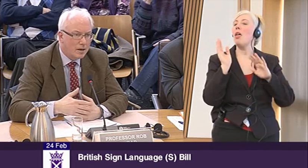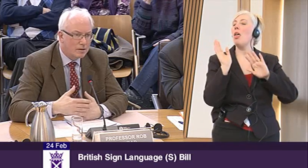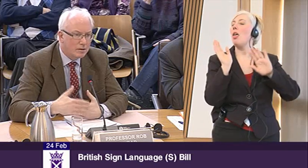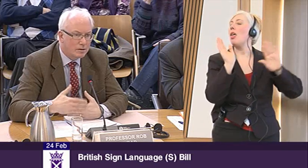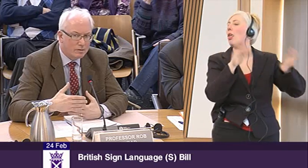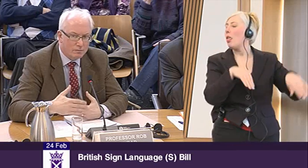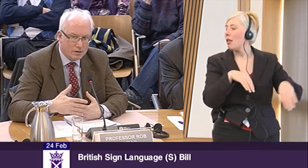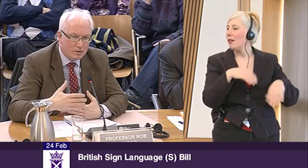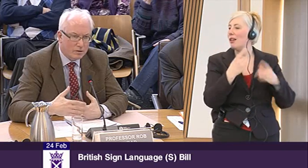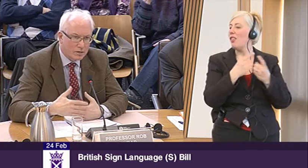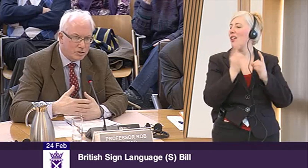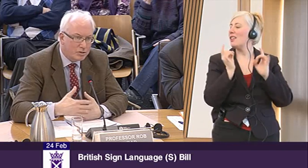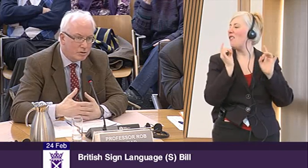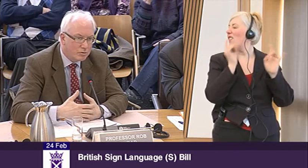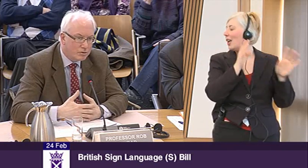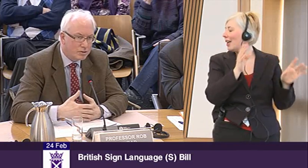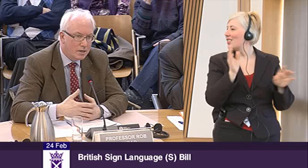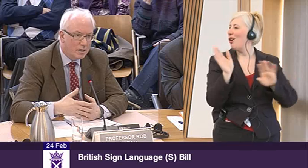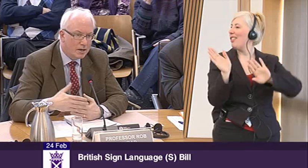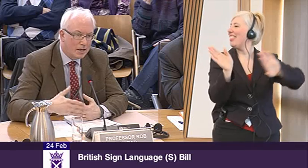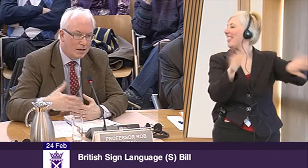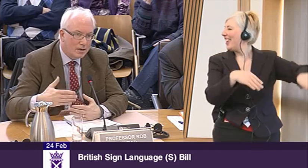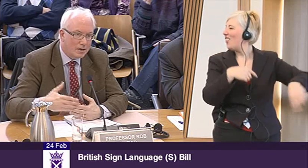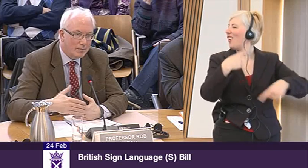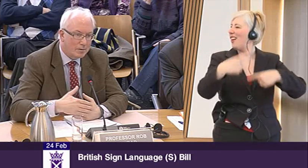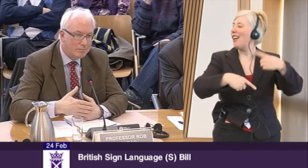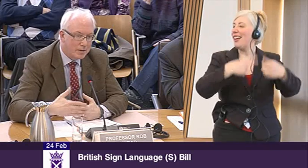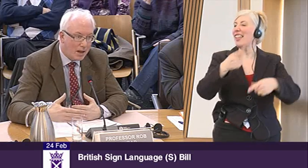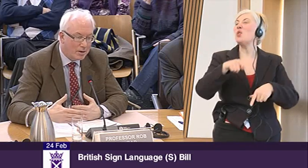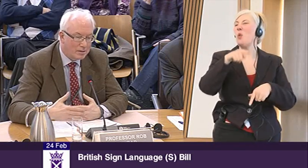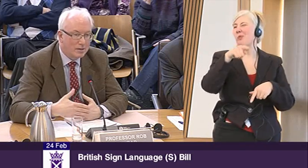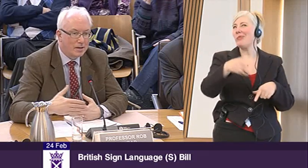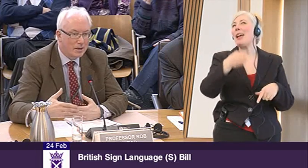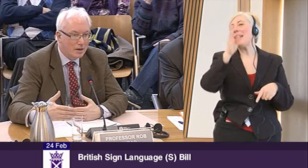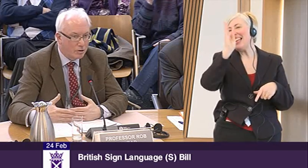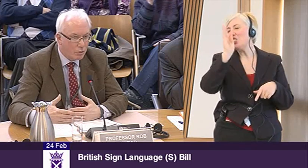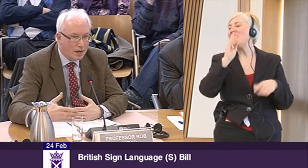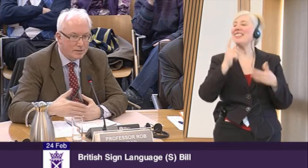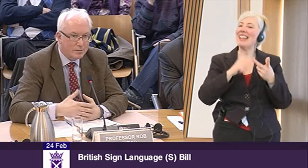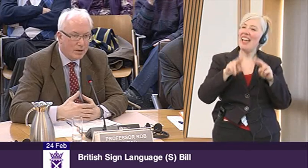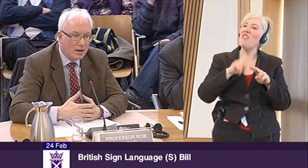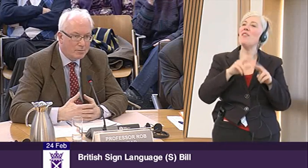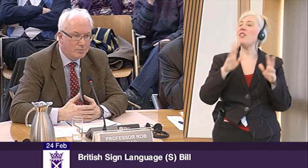undone for some time. That is the danger in having a cycle that is too long. Five years